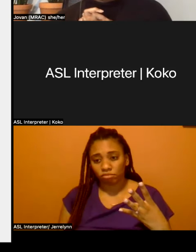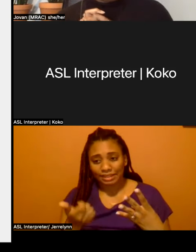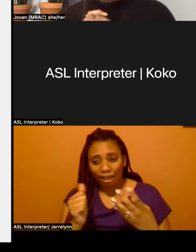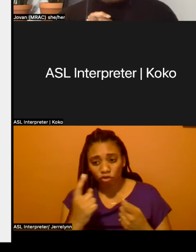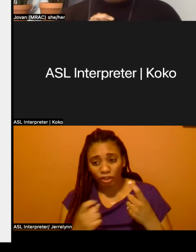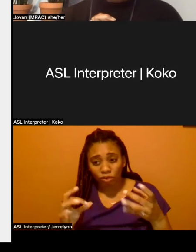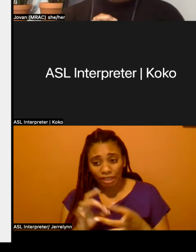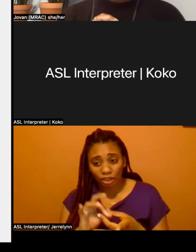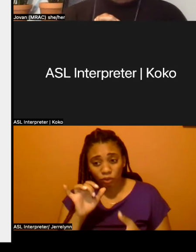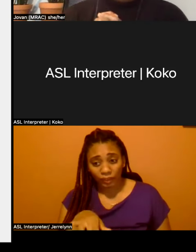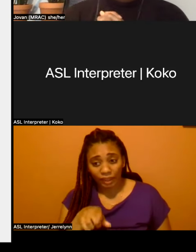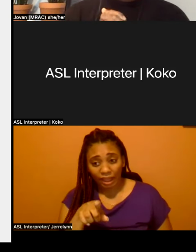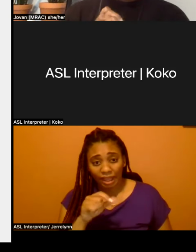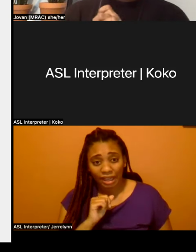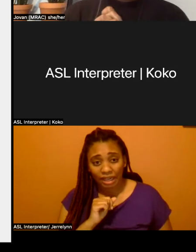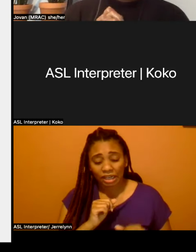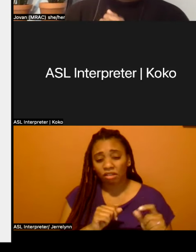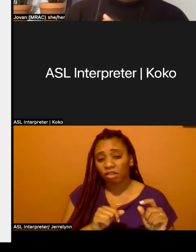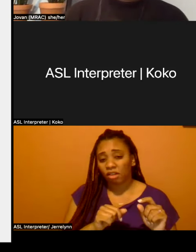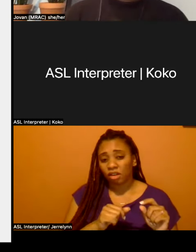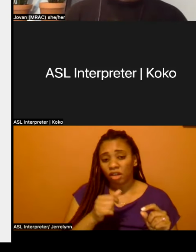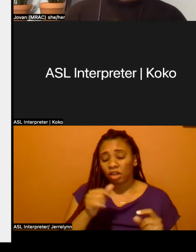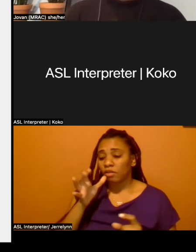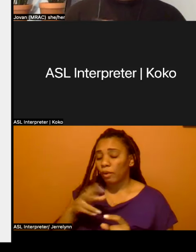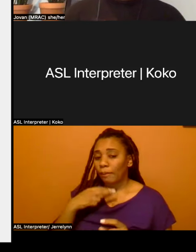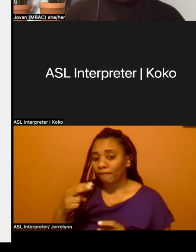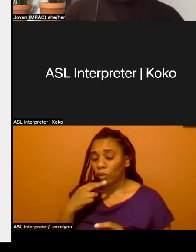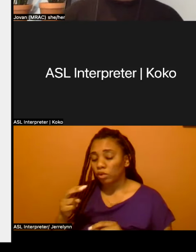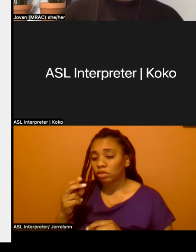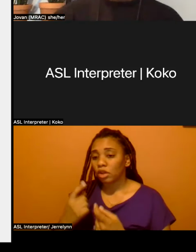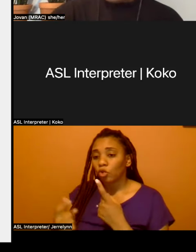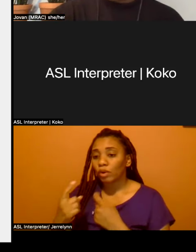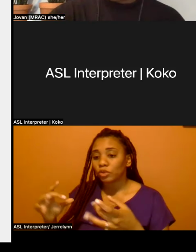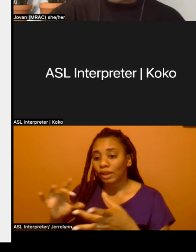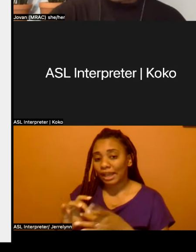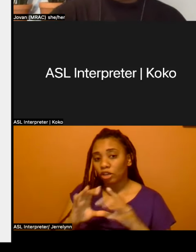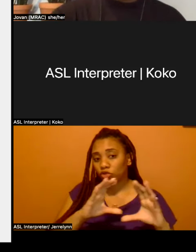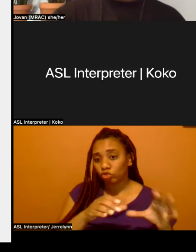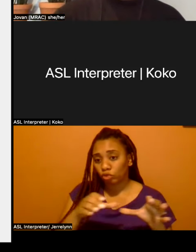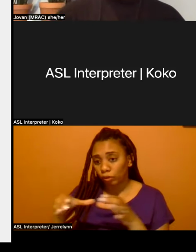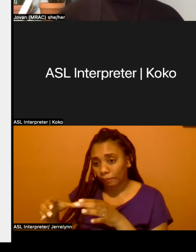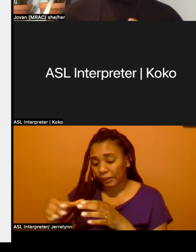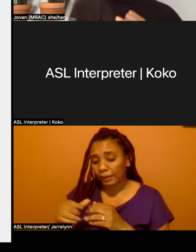[Mirella] There was one question in the chat related to the groupings regarding emerging artists.